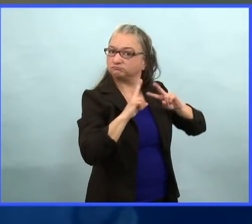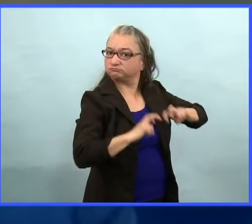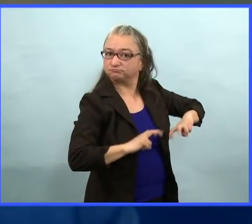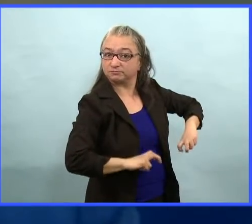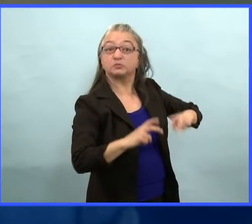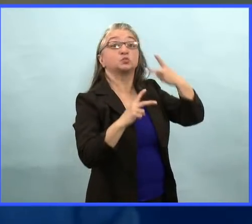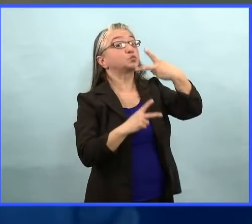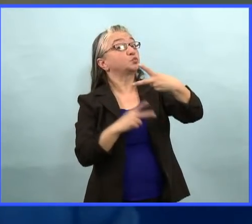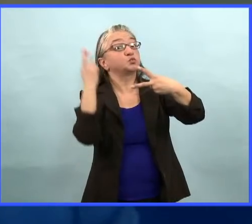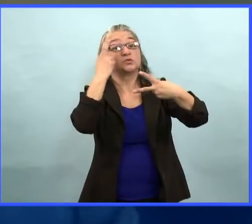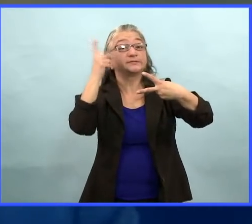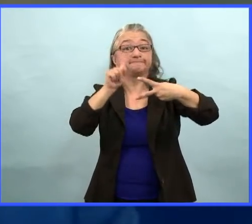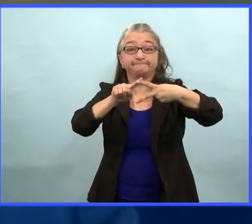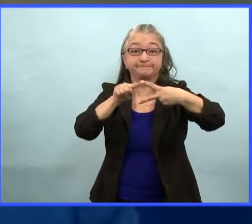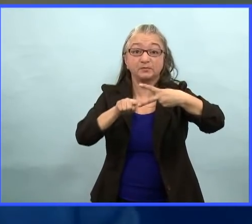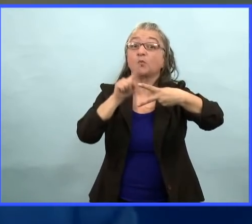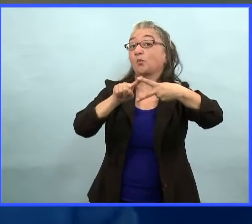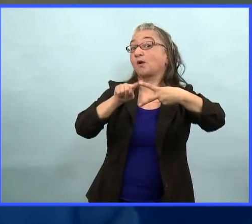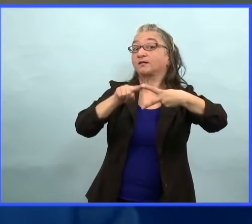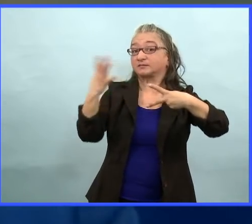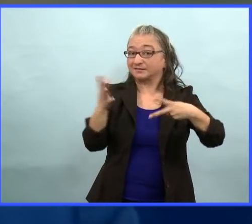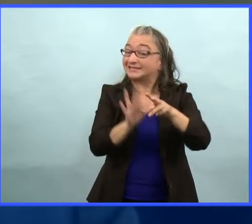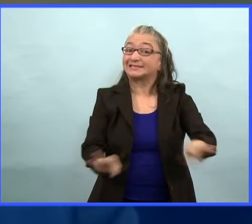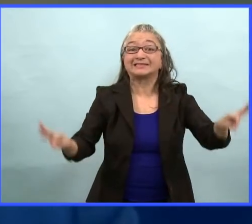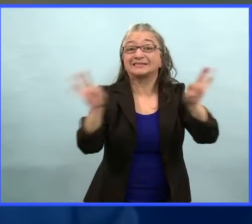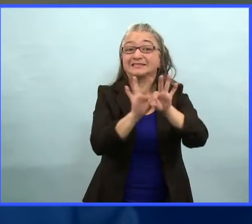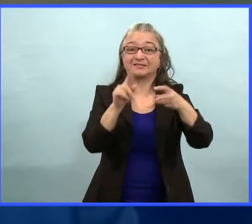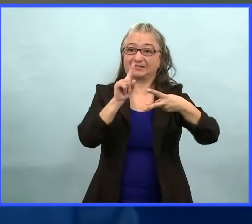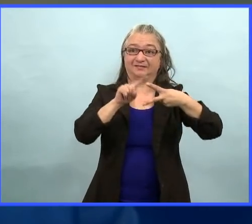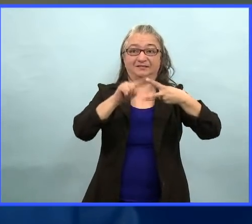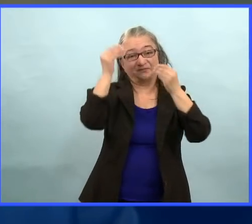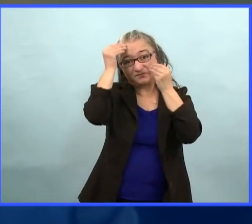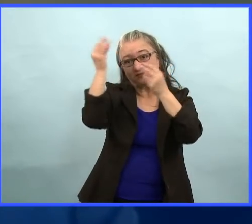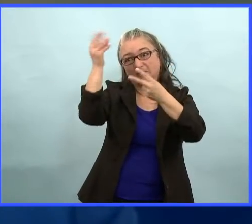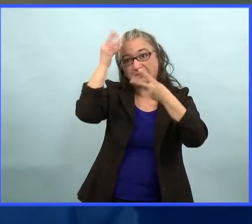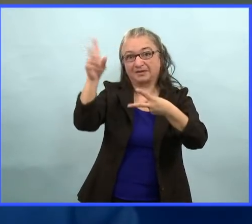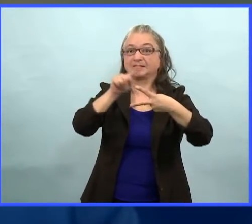the information supports our operational response to increased demand on the health care system